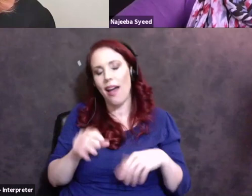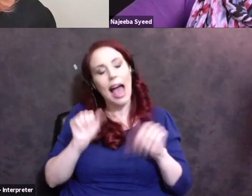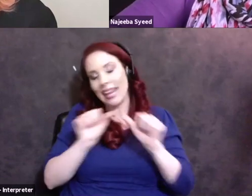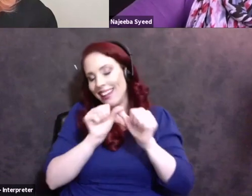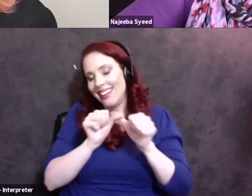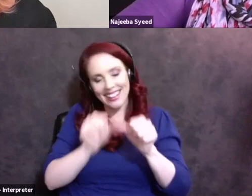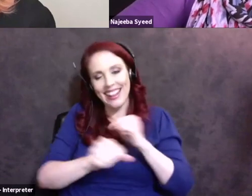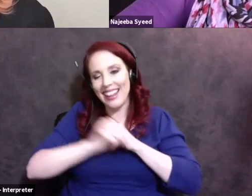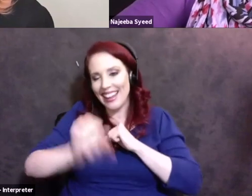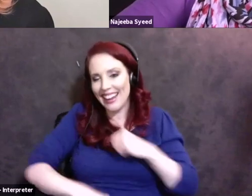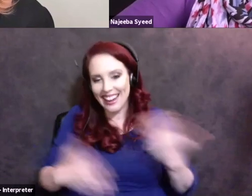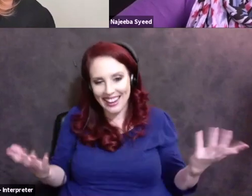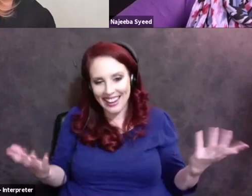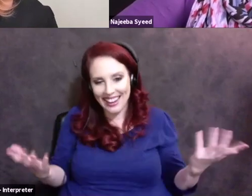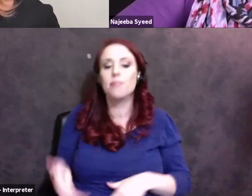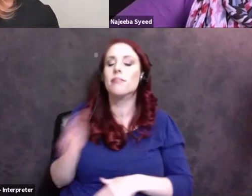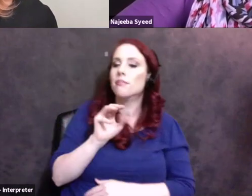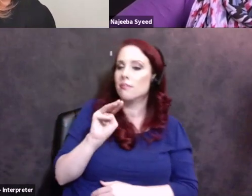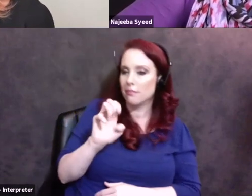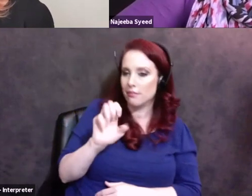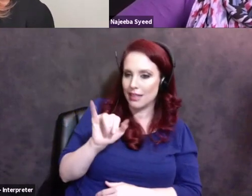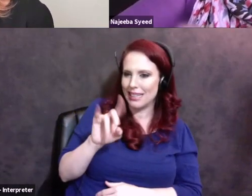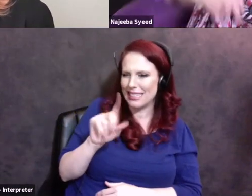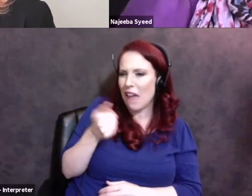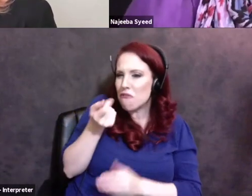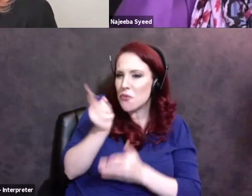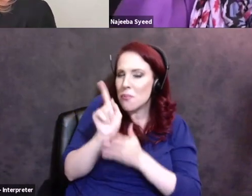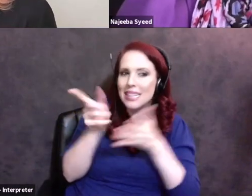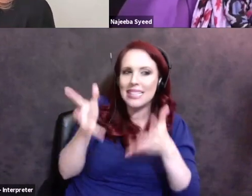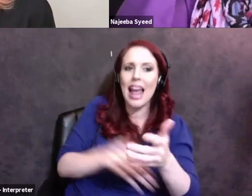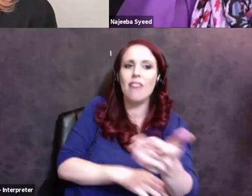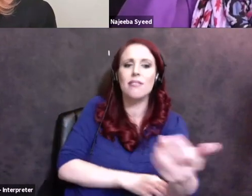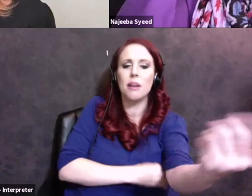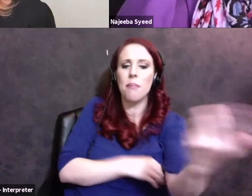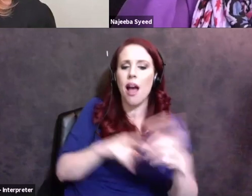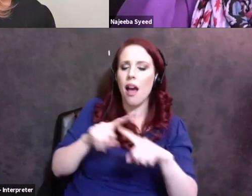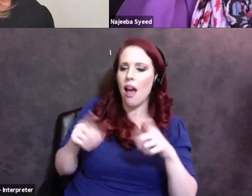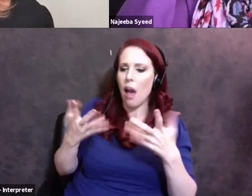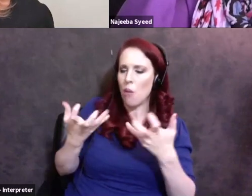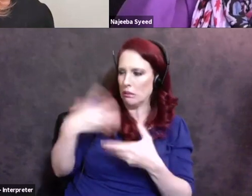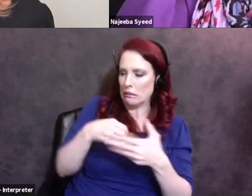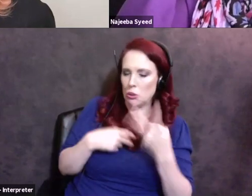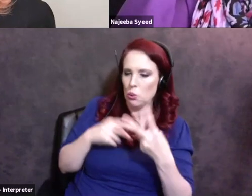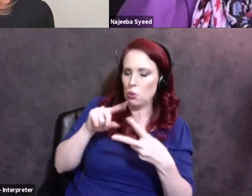We only have a few minutes, but I want to try to combine two questions.